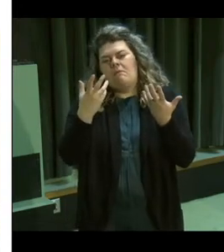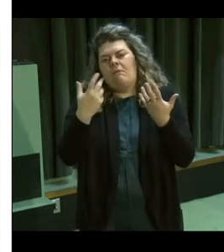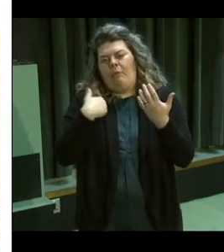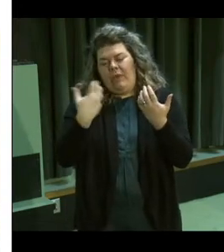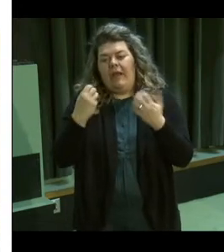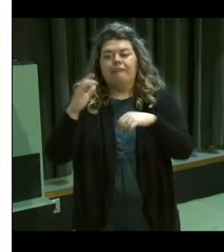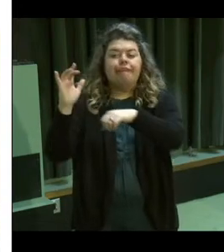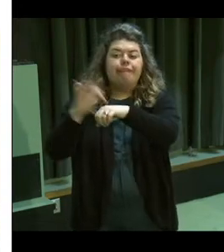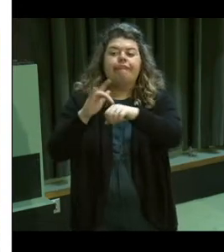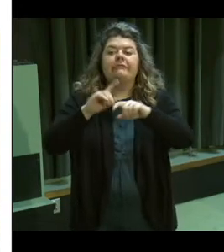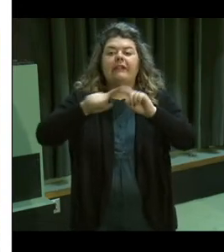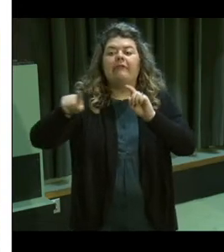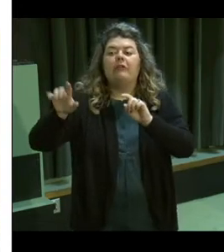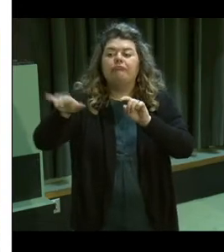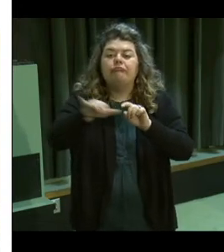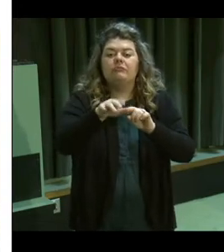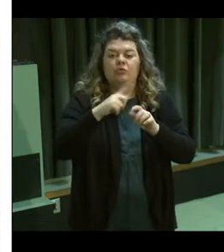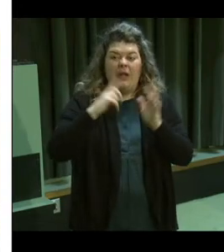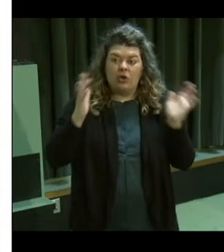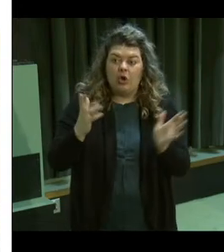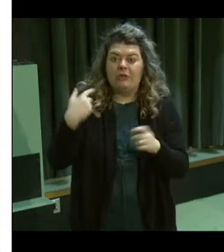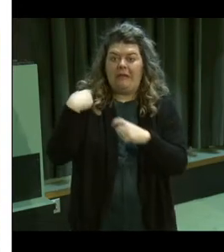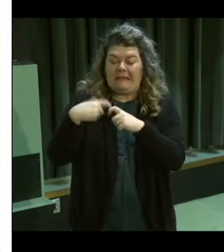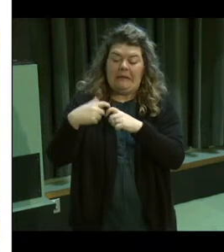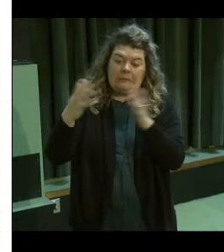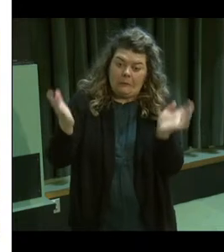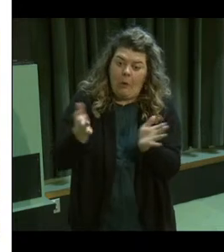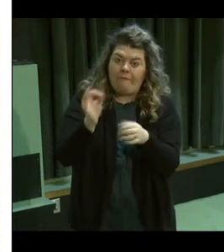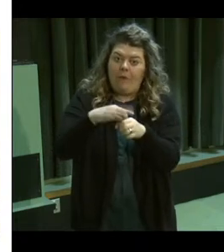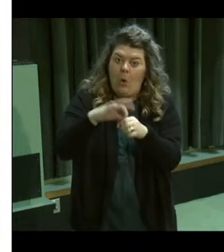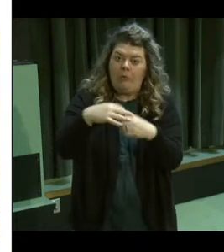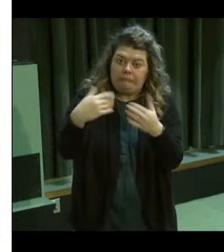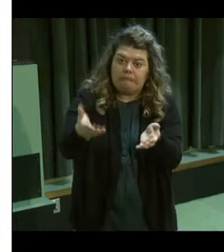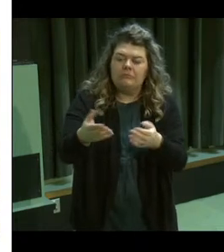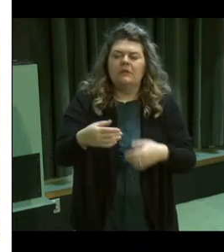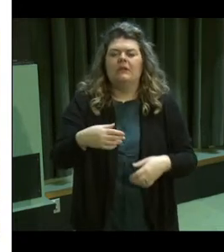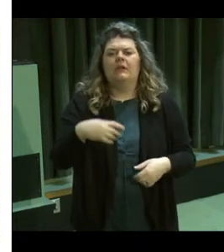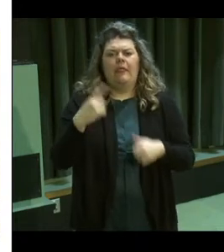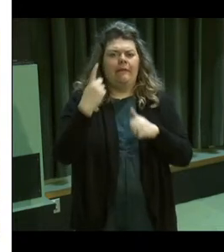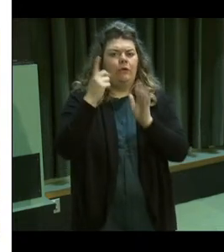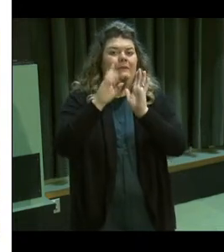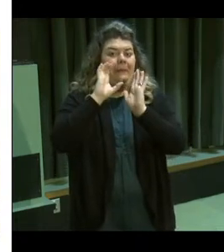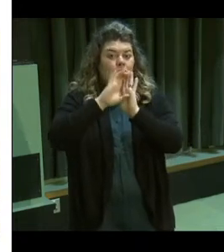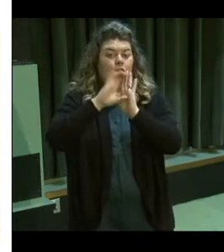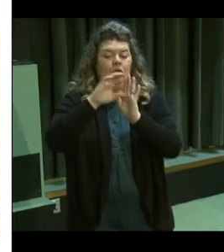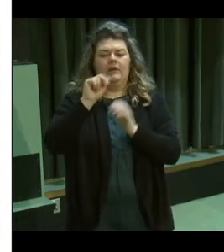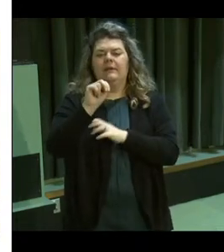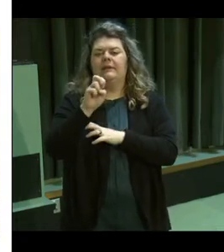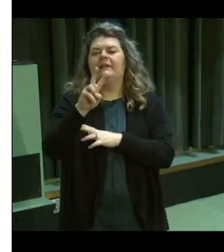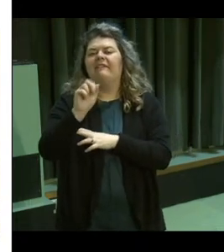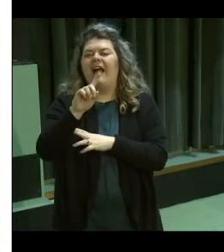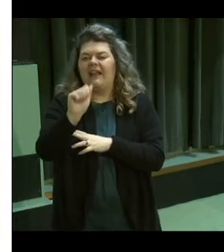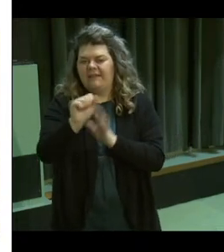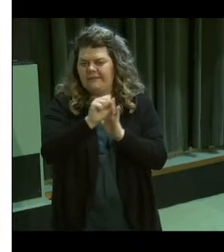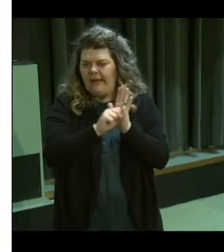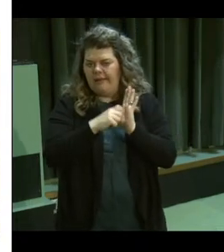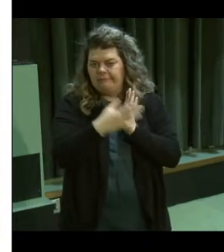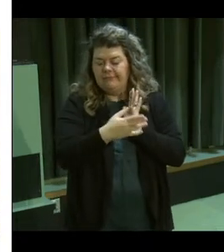encourage Latinos to get out and vote.